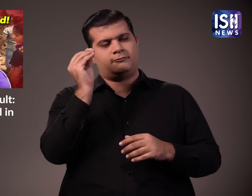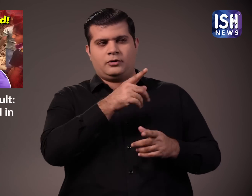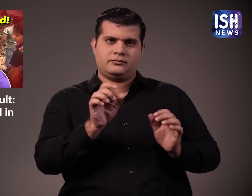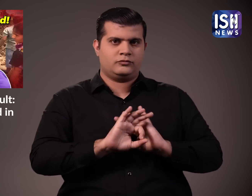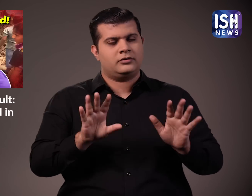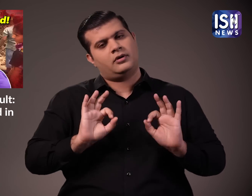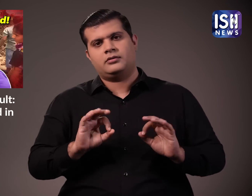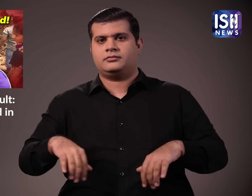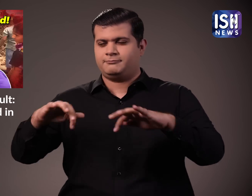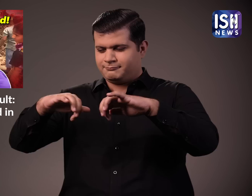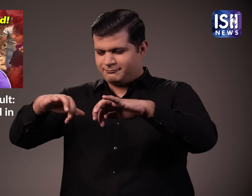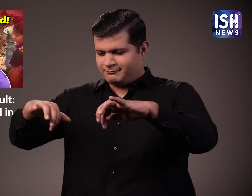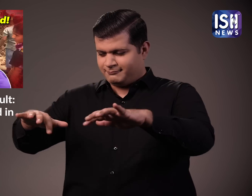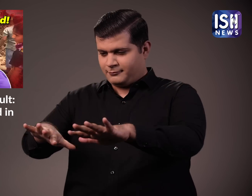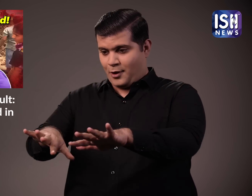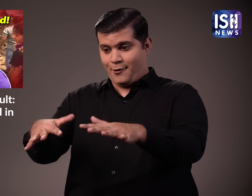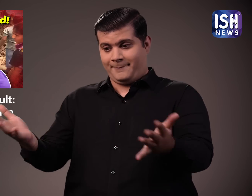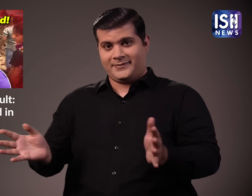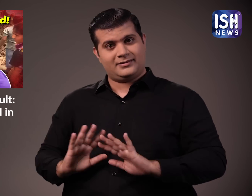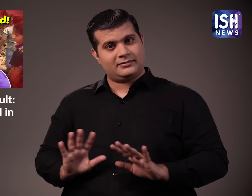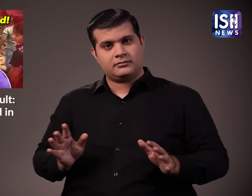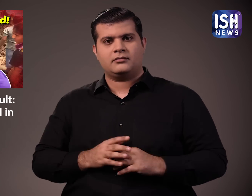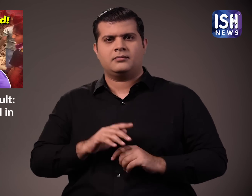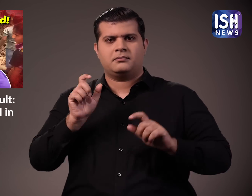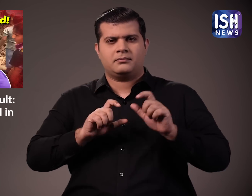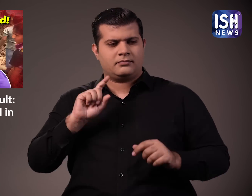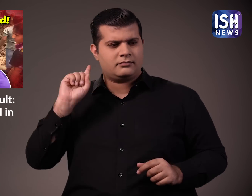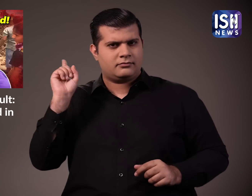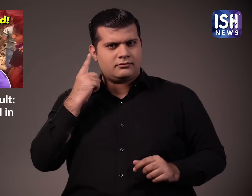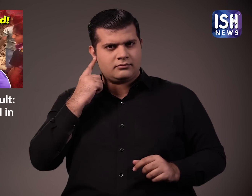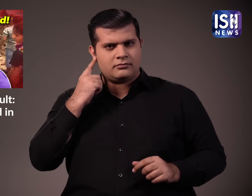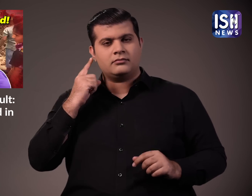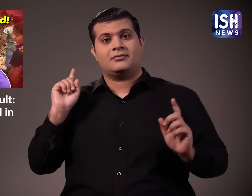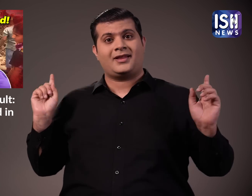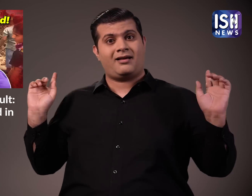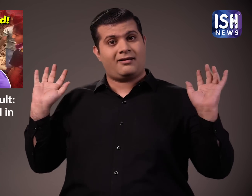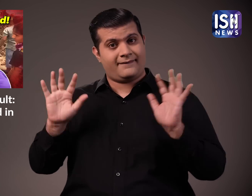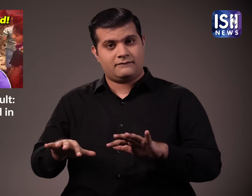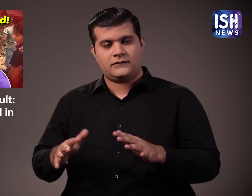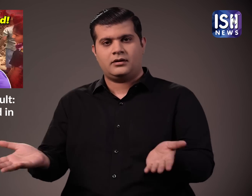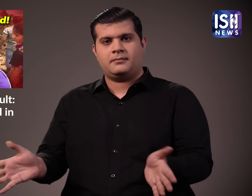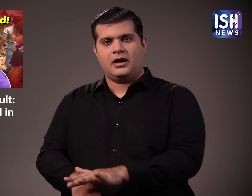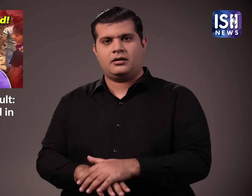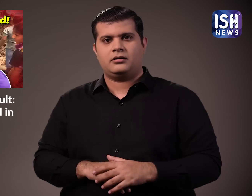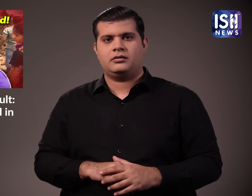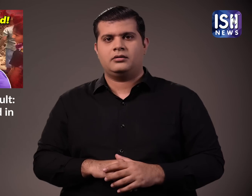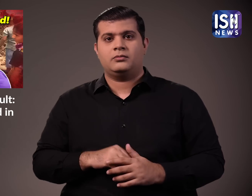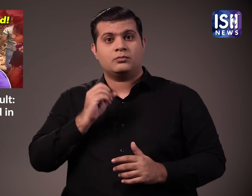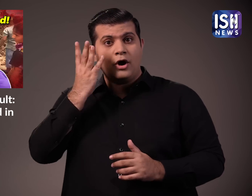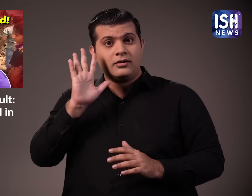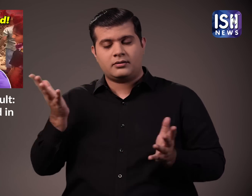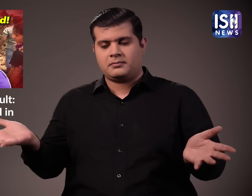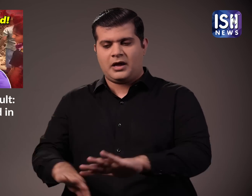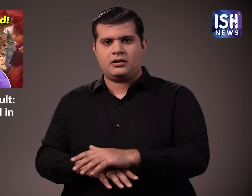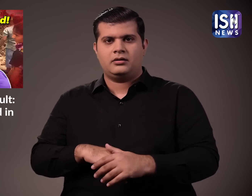The police got a grave dug up, however, as soon as the local heard about it, they locals protested and filled up the dug grave.